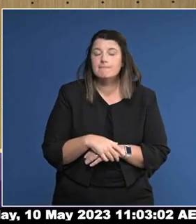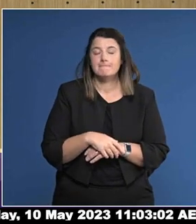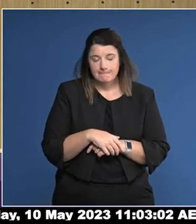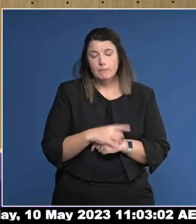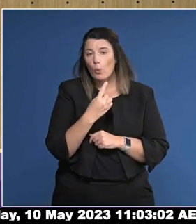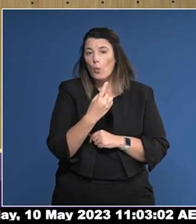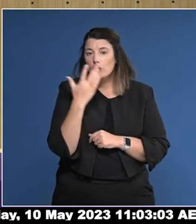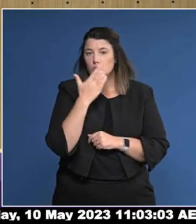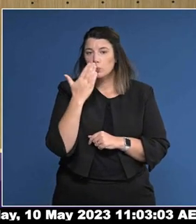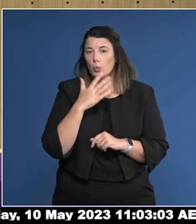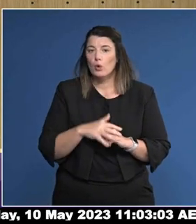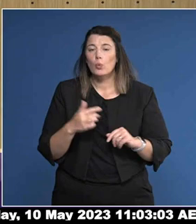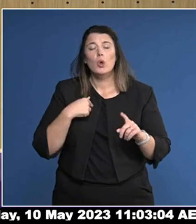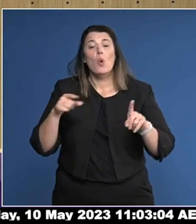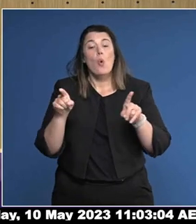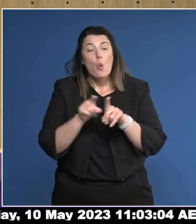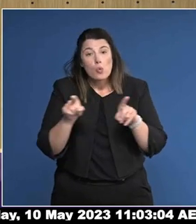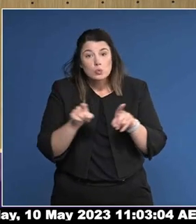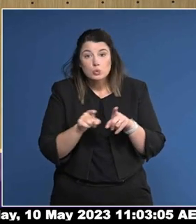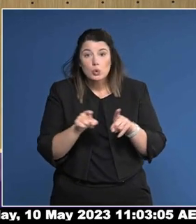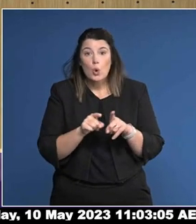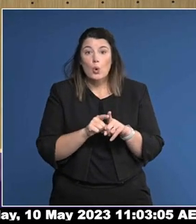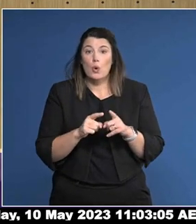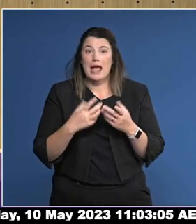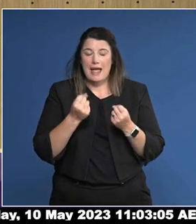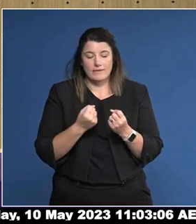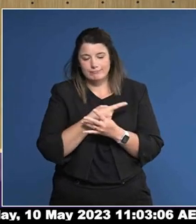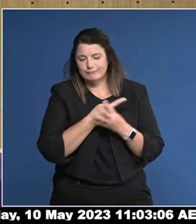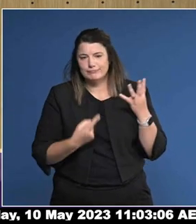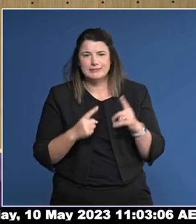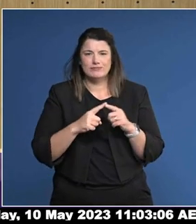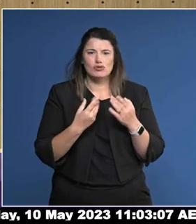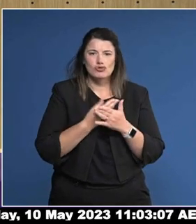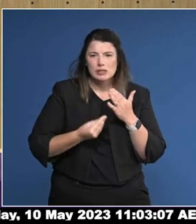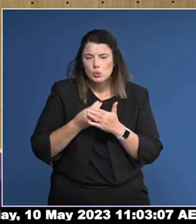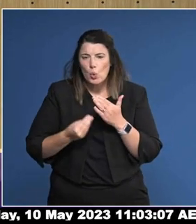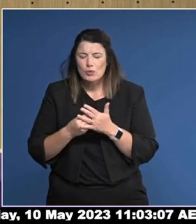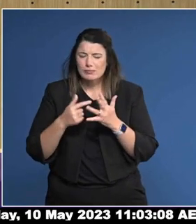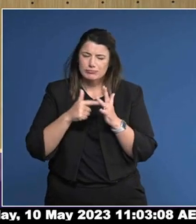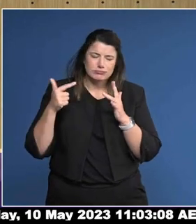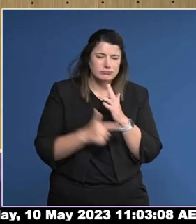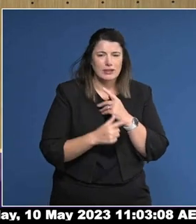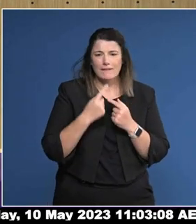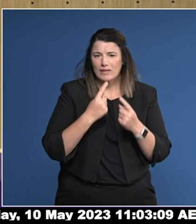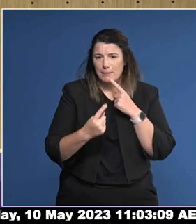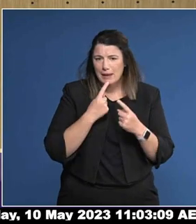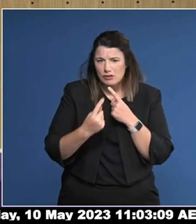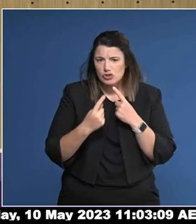We also - we have a suite of resources, comprehensive information provided to our